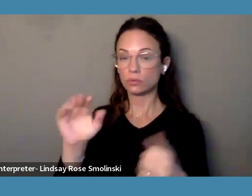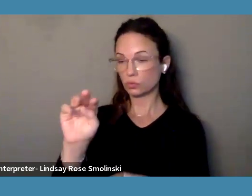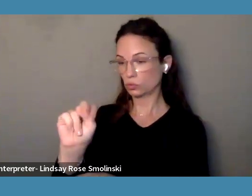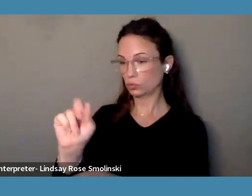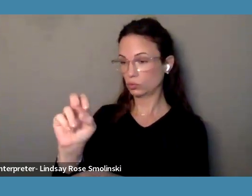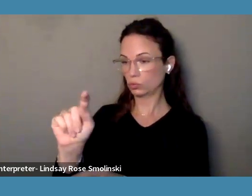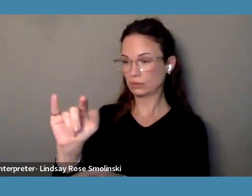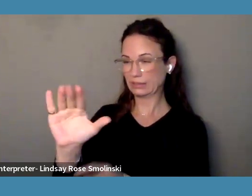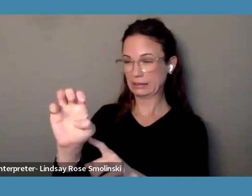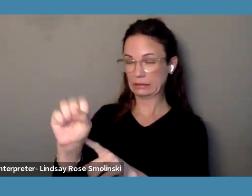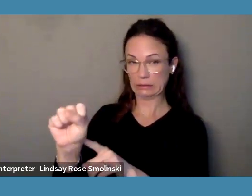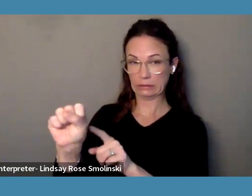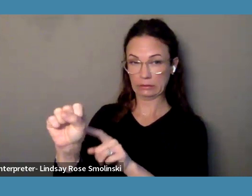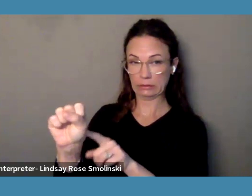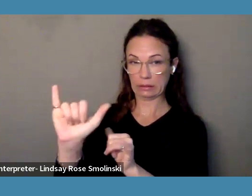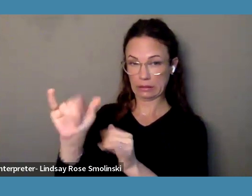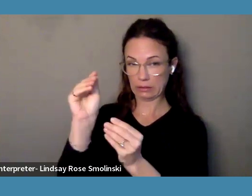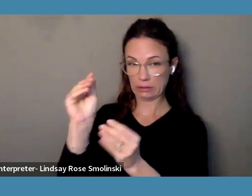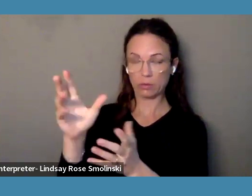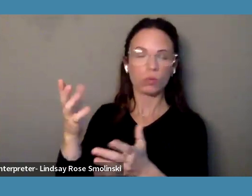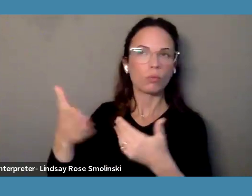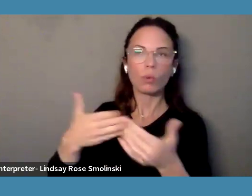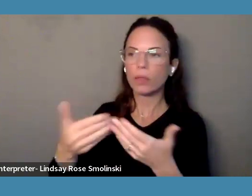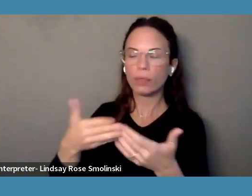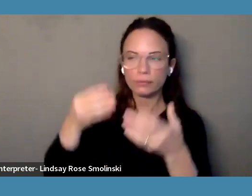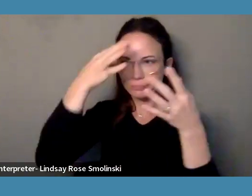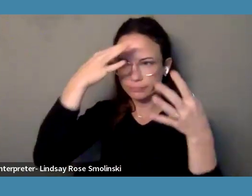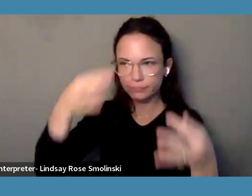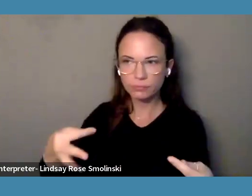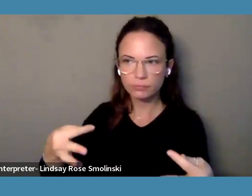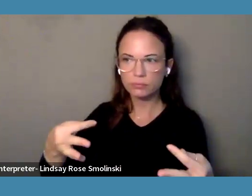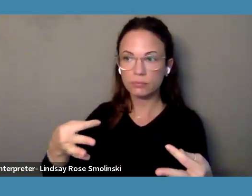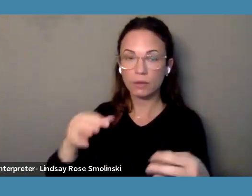Whether it's a decision being made by AHCA, APD,